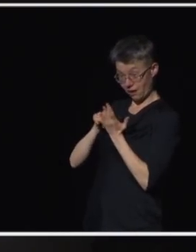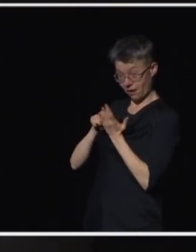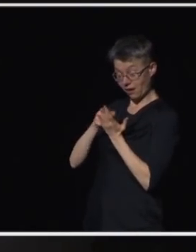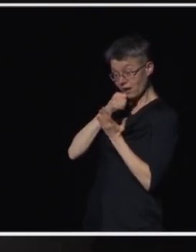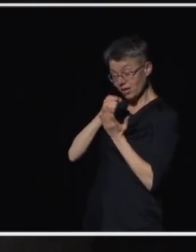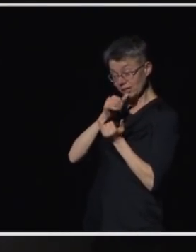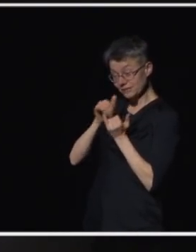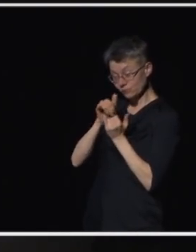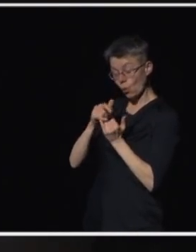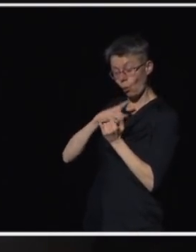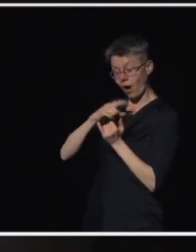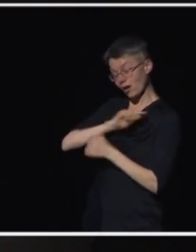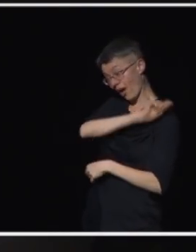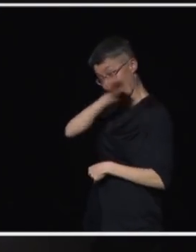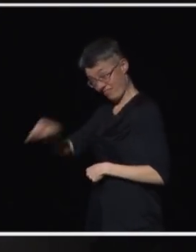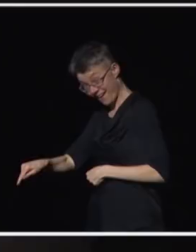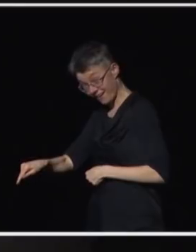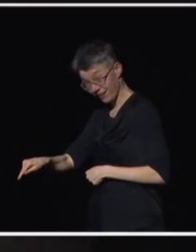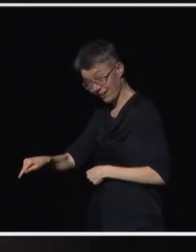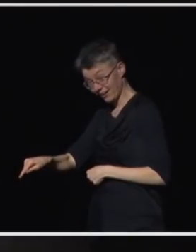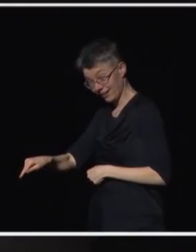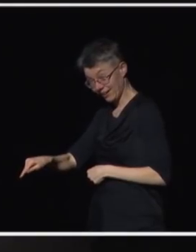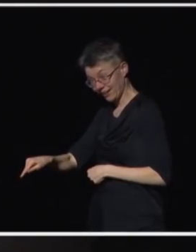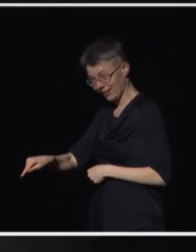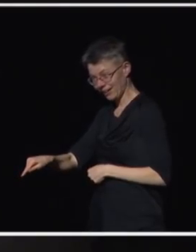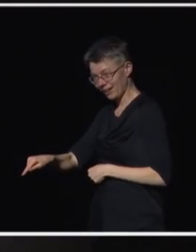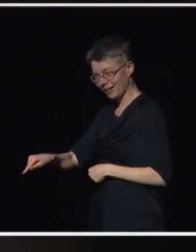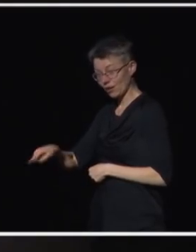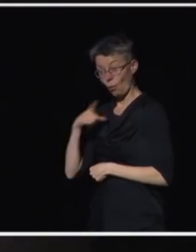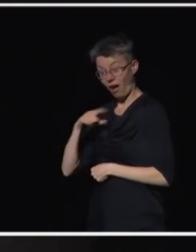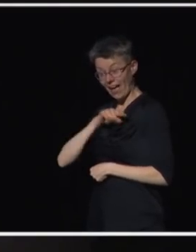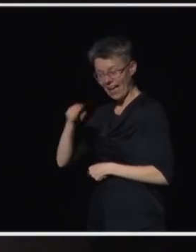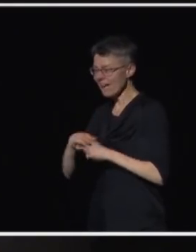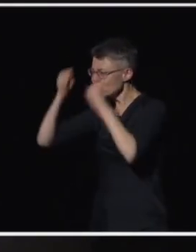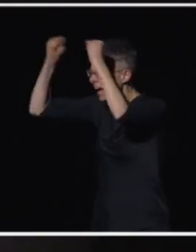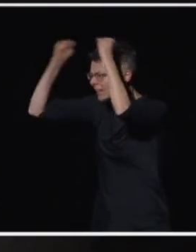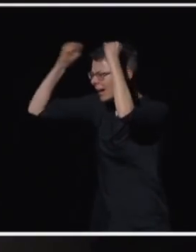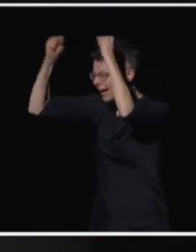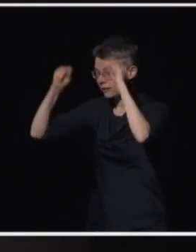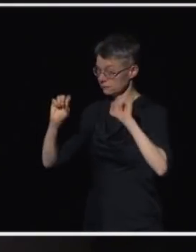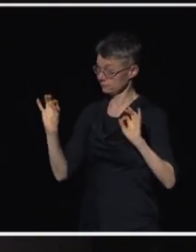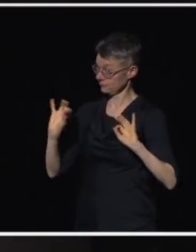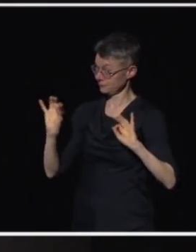of you and the reason why you're in that room and you're not in that room to cheerlead. Do you understand what I'm saying?